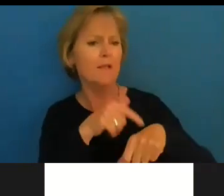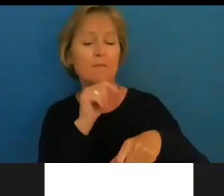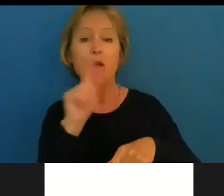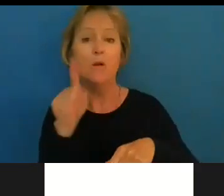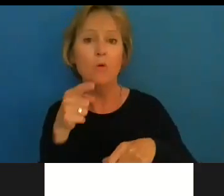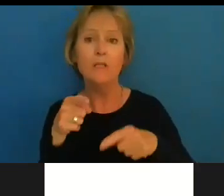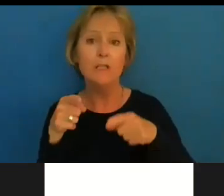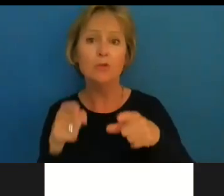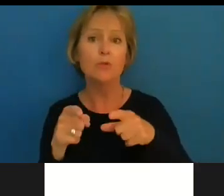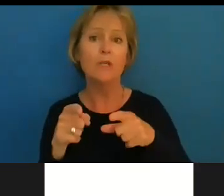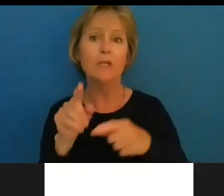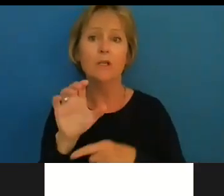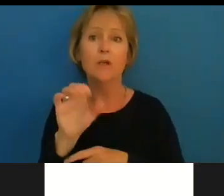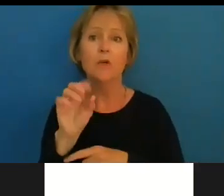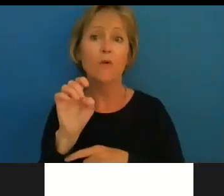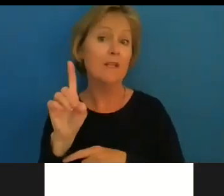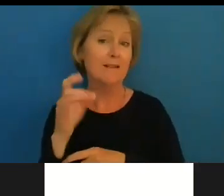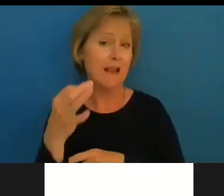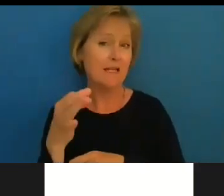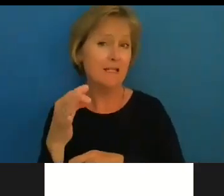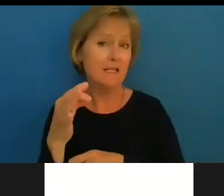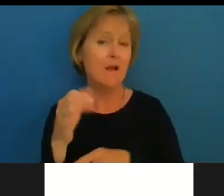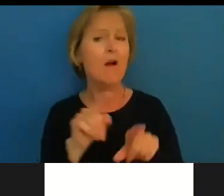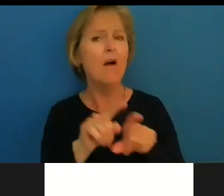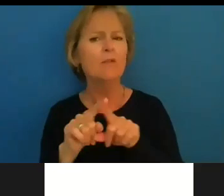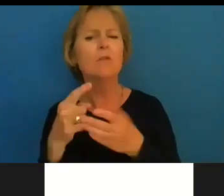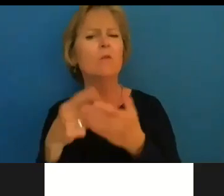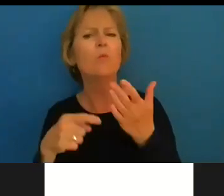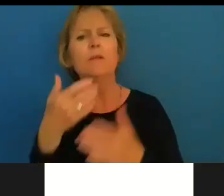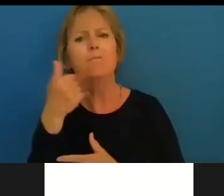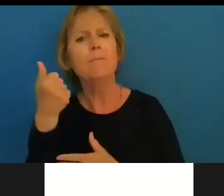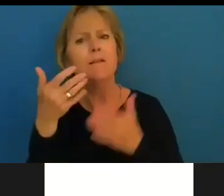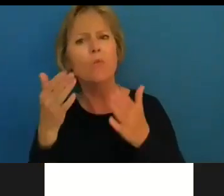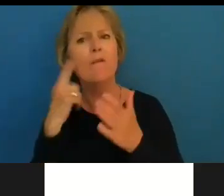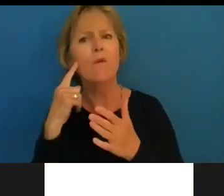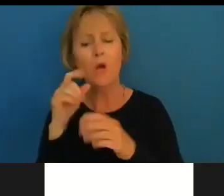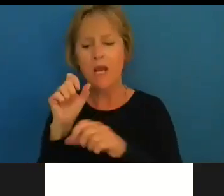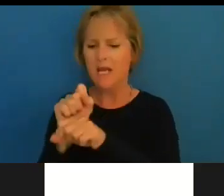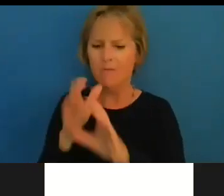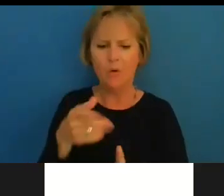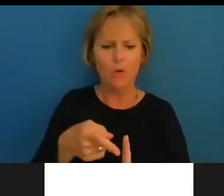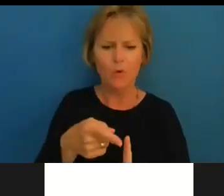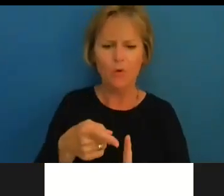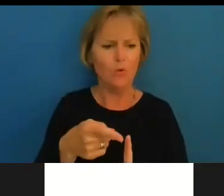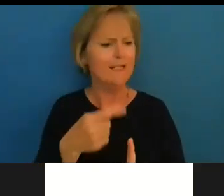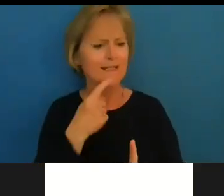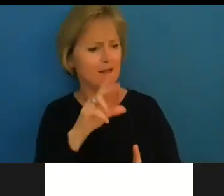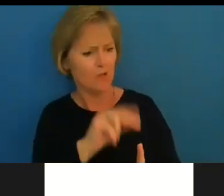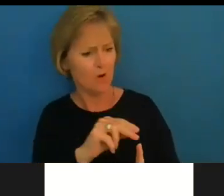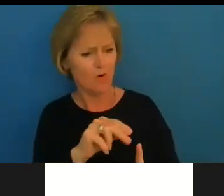COVID-19? And this connect to another question as well What is the best way for an employee who has been refused that accommodation to fight back against that?